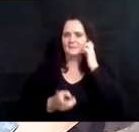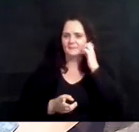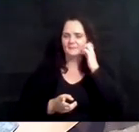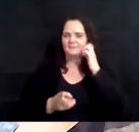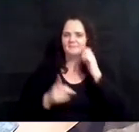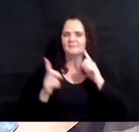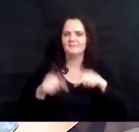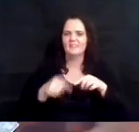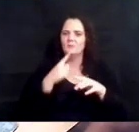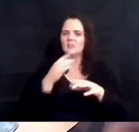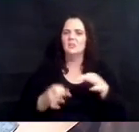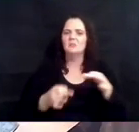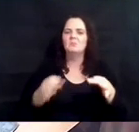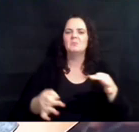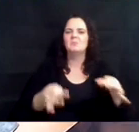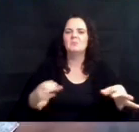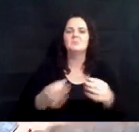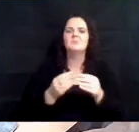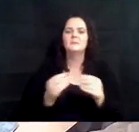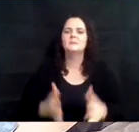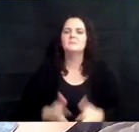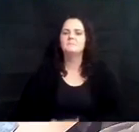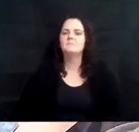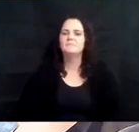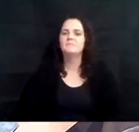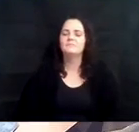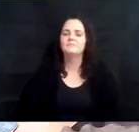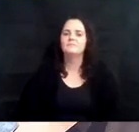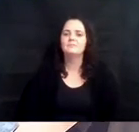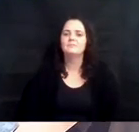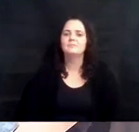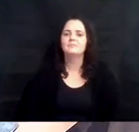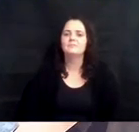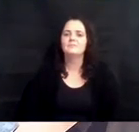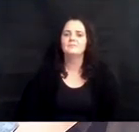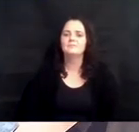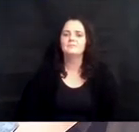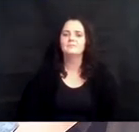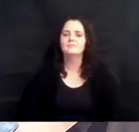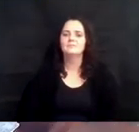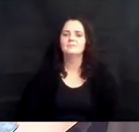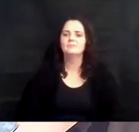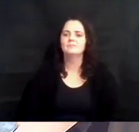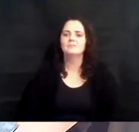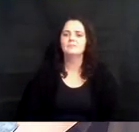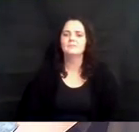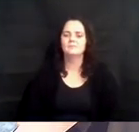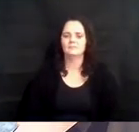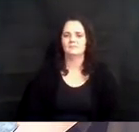few, there, okay, and take a final frame.